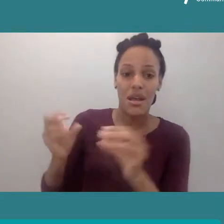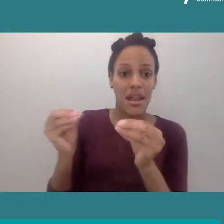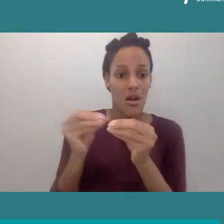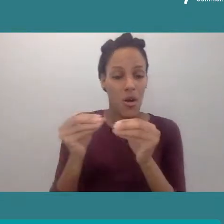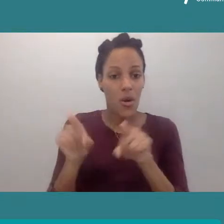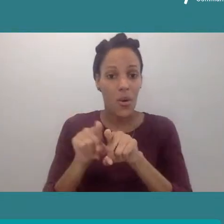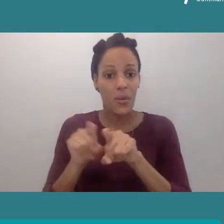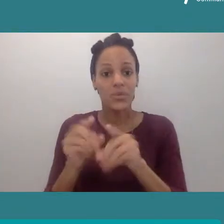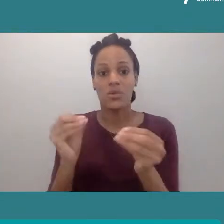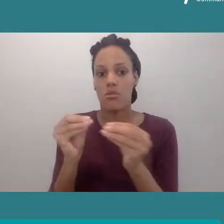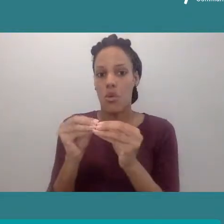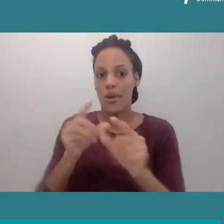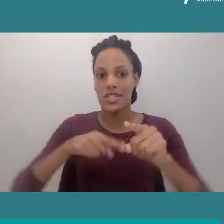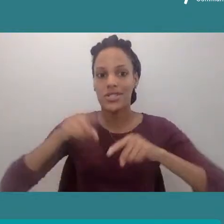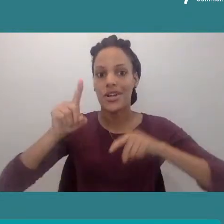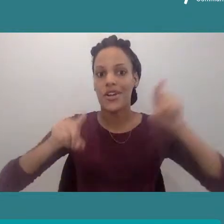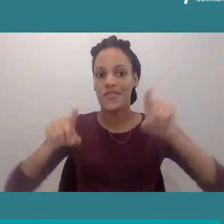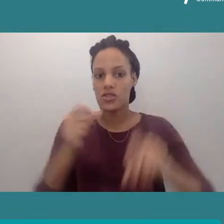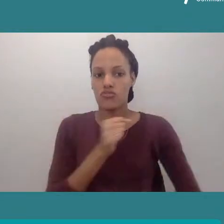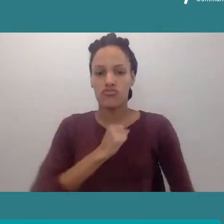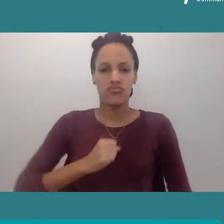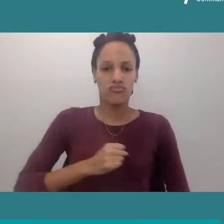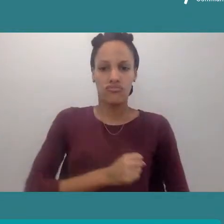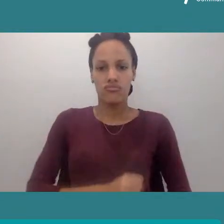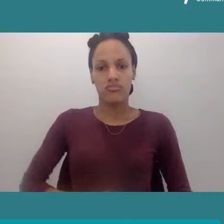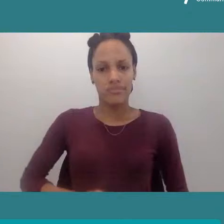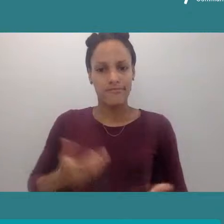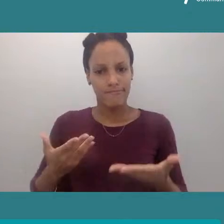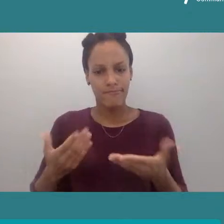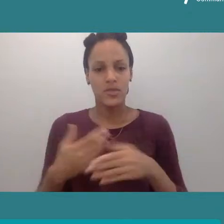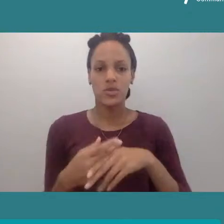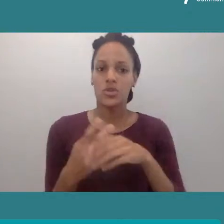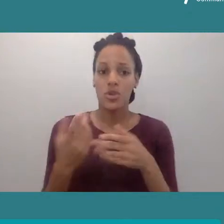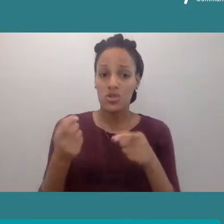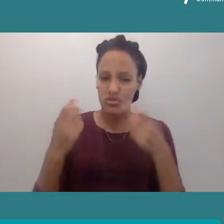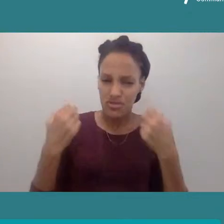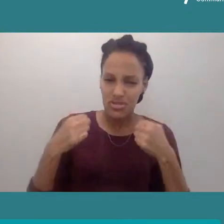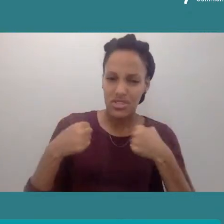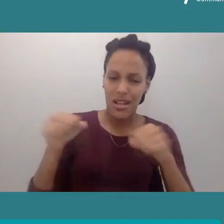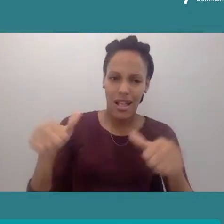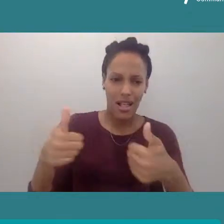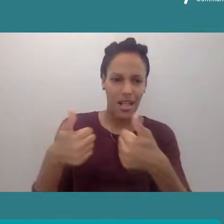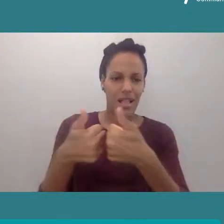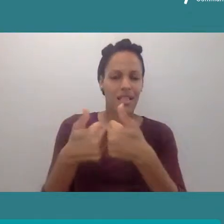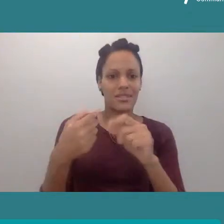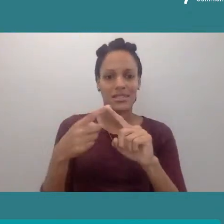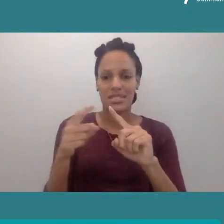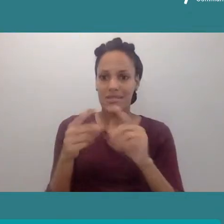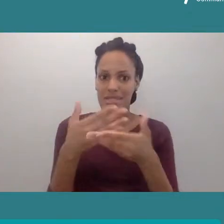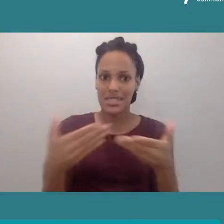So challenging the dominant narrative of what we typically see in the media in is where